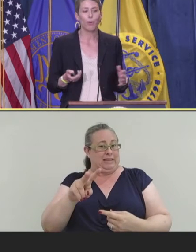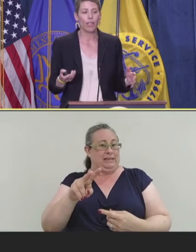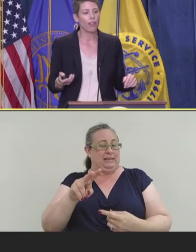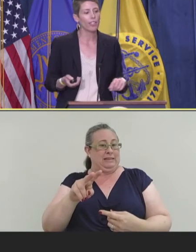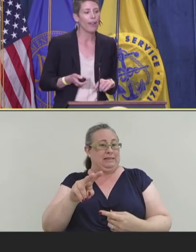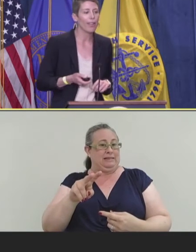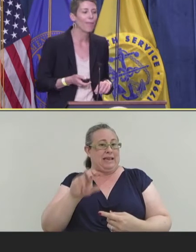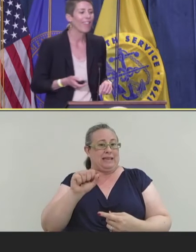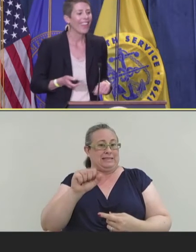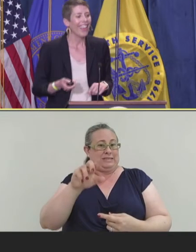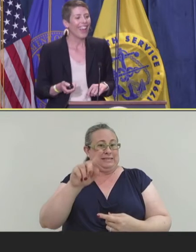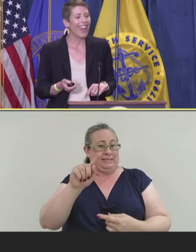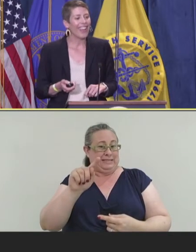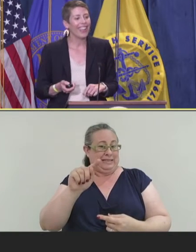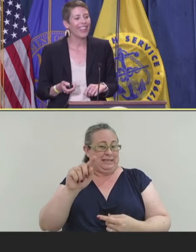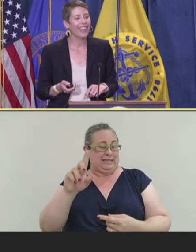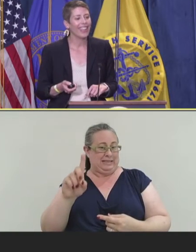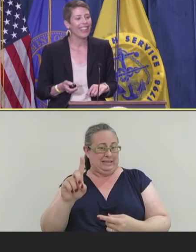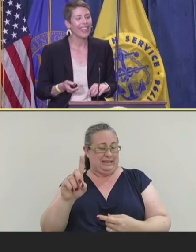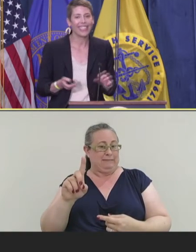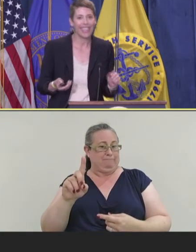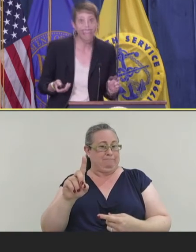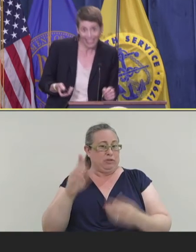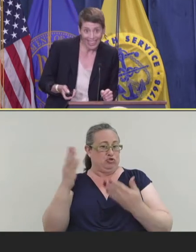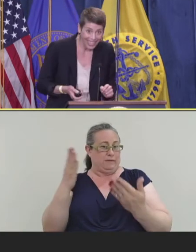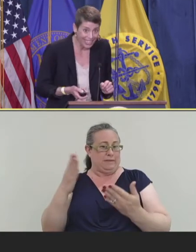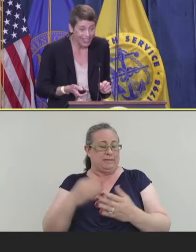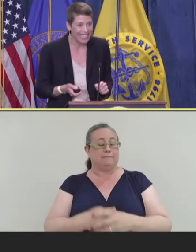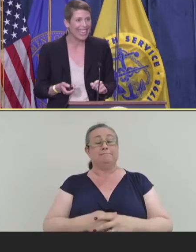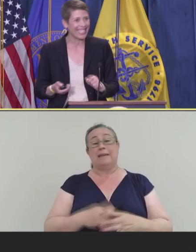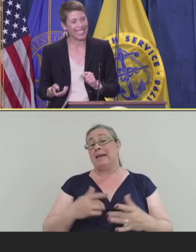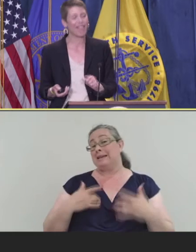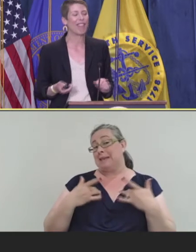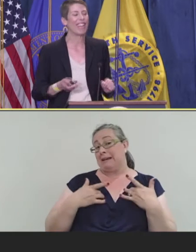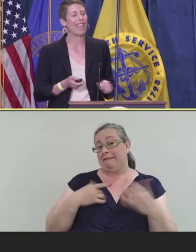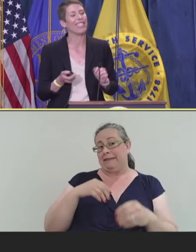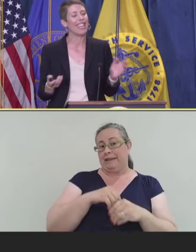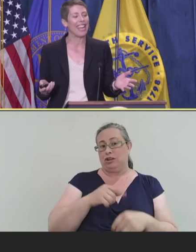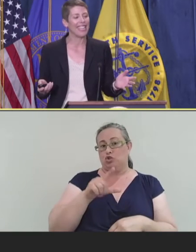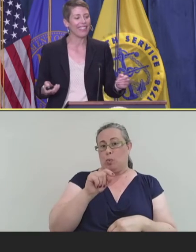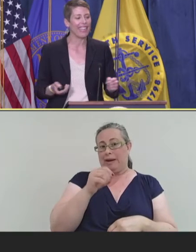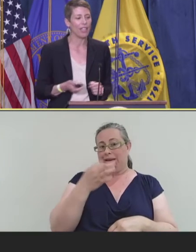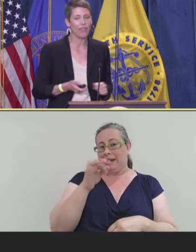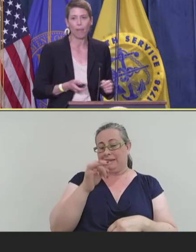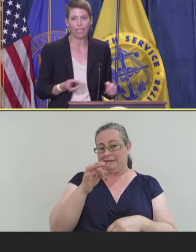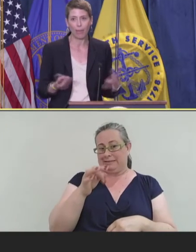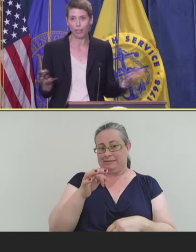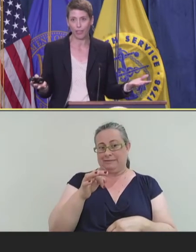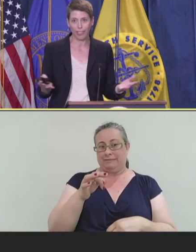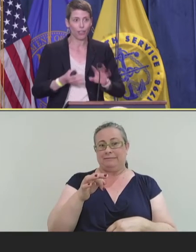pretty large county. Excitingly, in 2019, we were named an Ending the HIV Epidemic Jurisdiction.